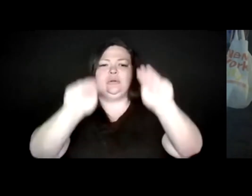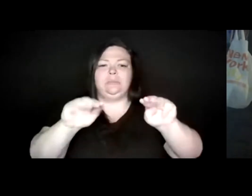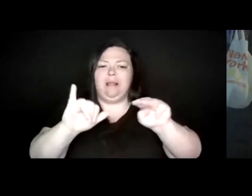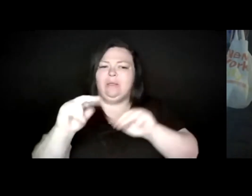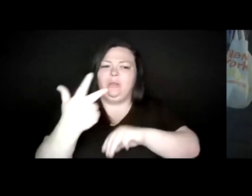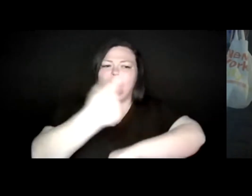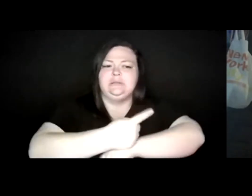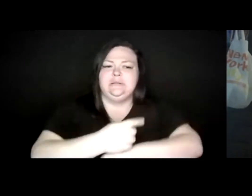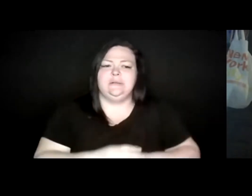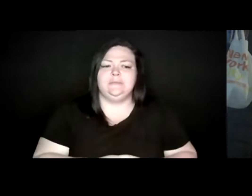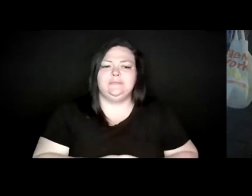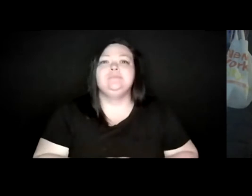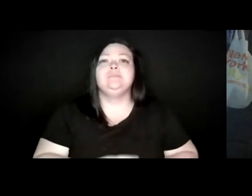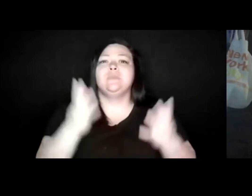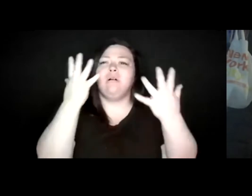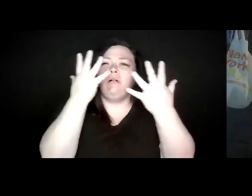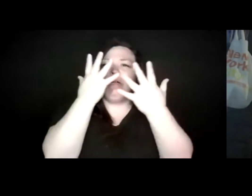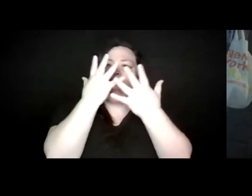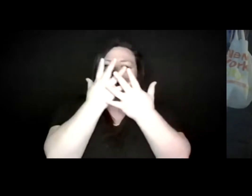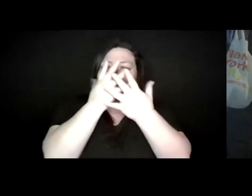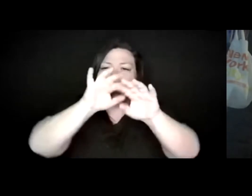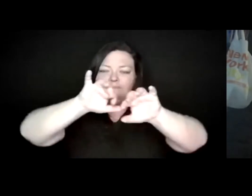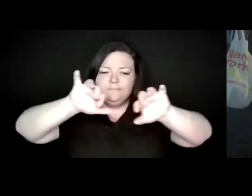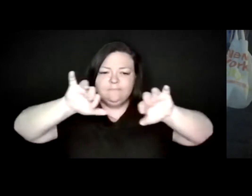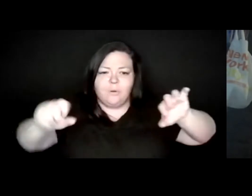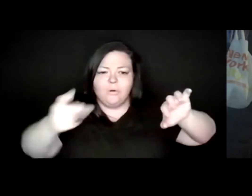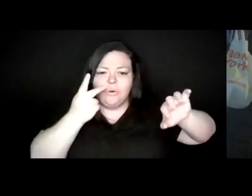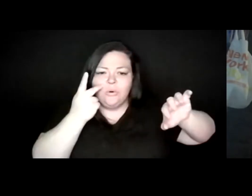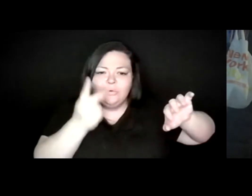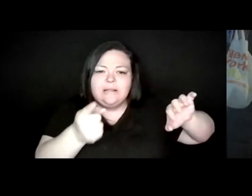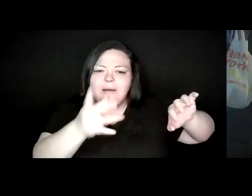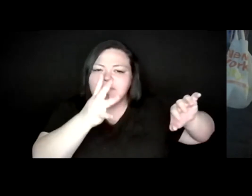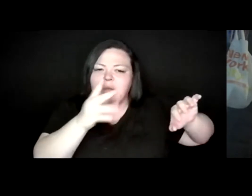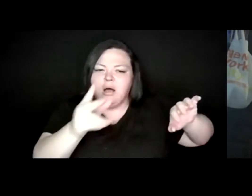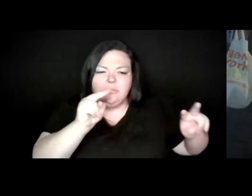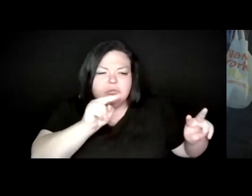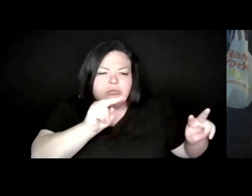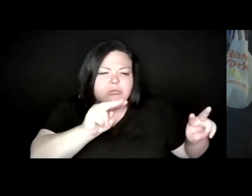Under the cover of darkness, the Galilean mother scoured Golgotha’s/